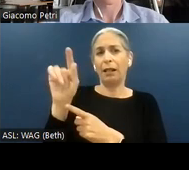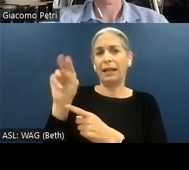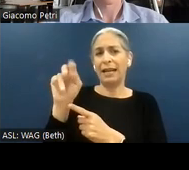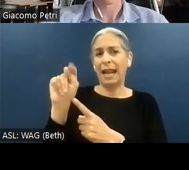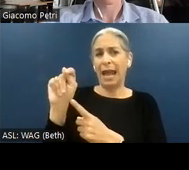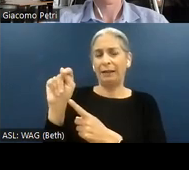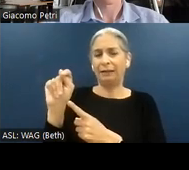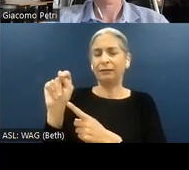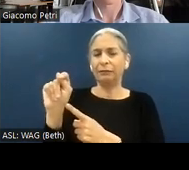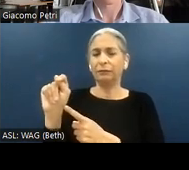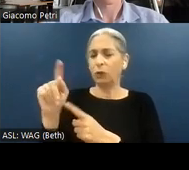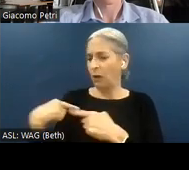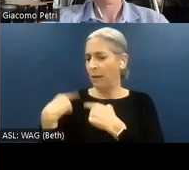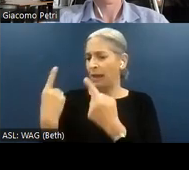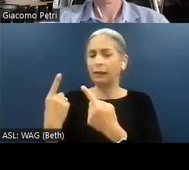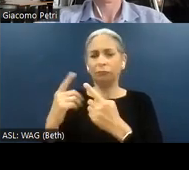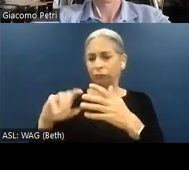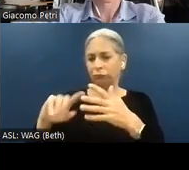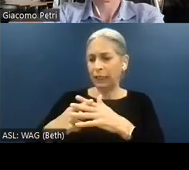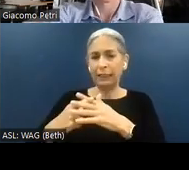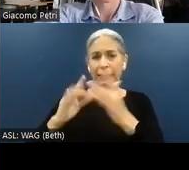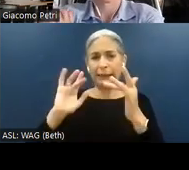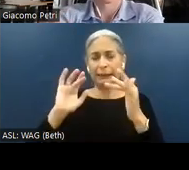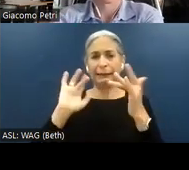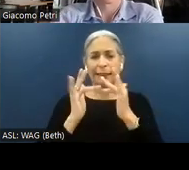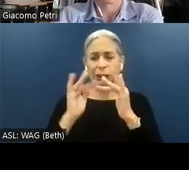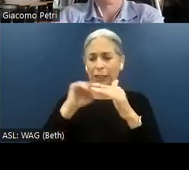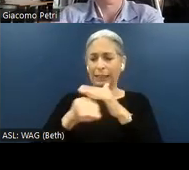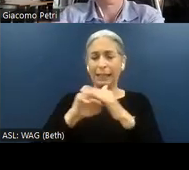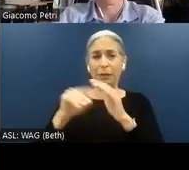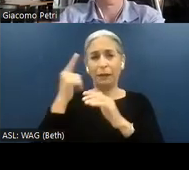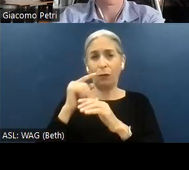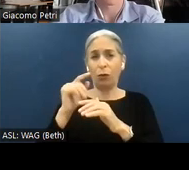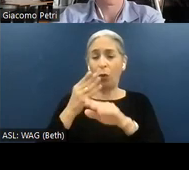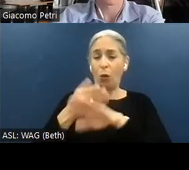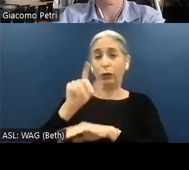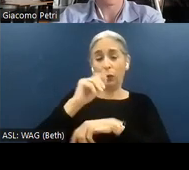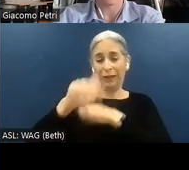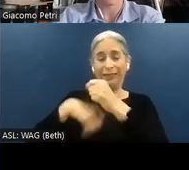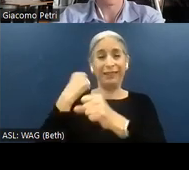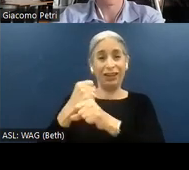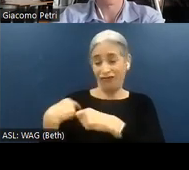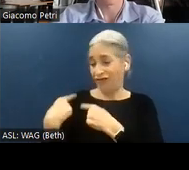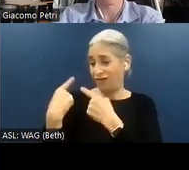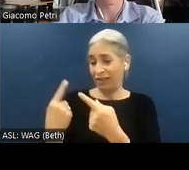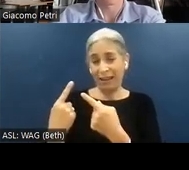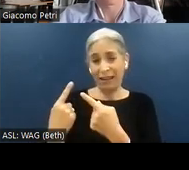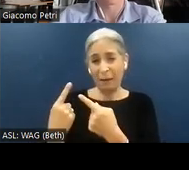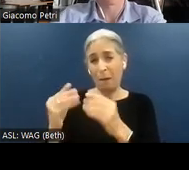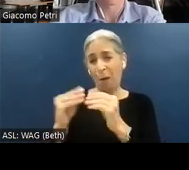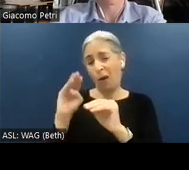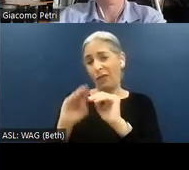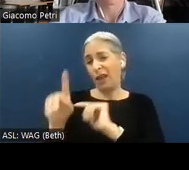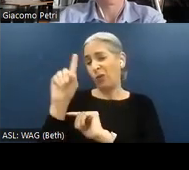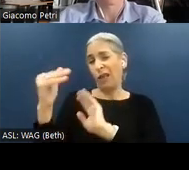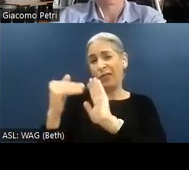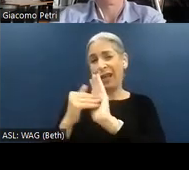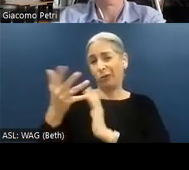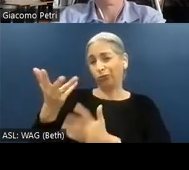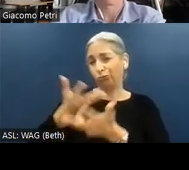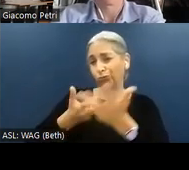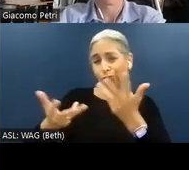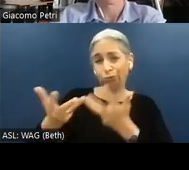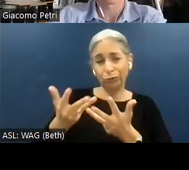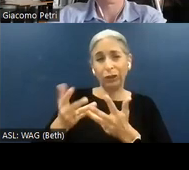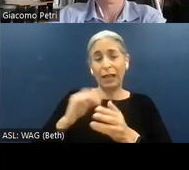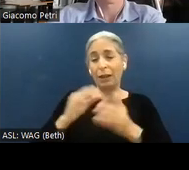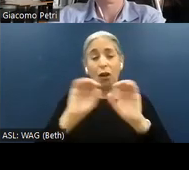We have more than 1,000 engagements and offices in